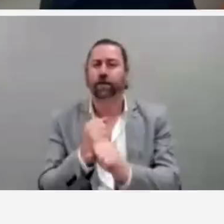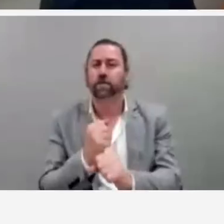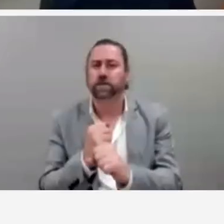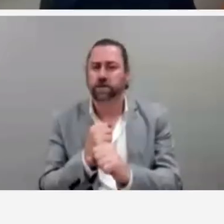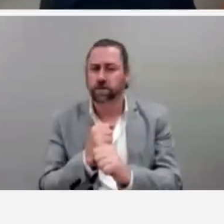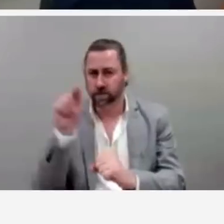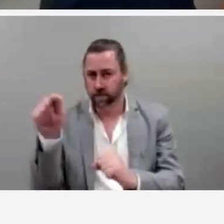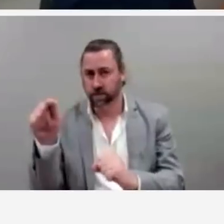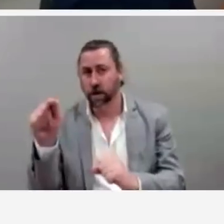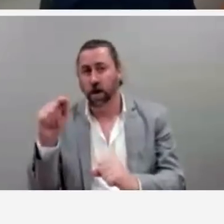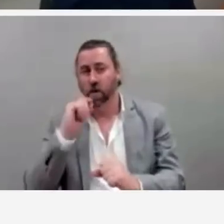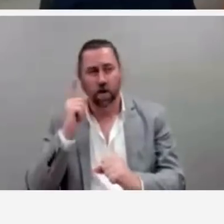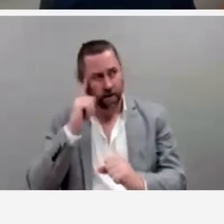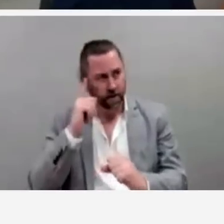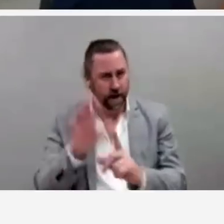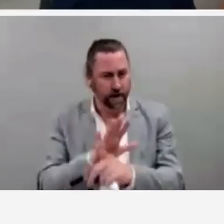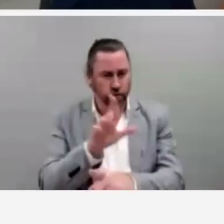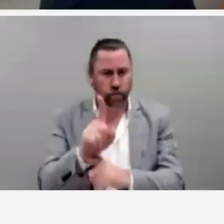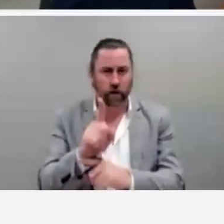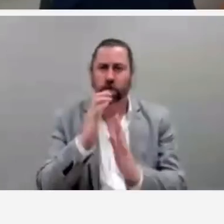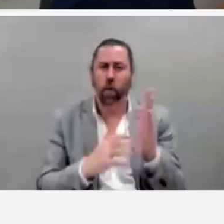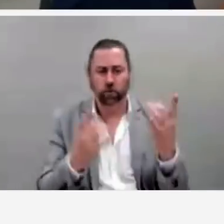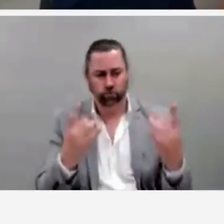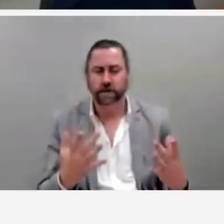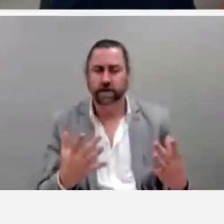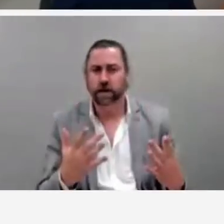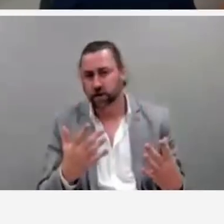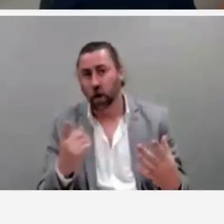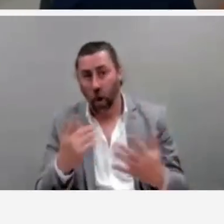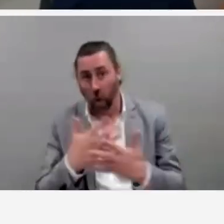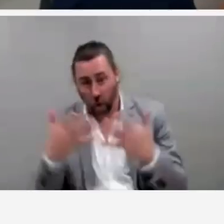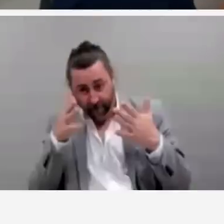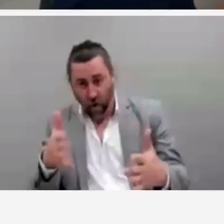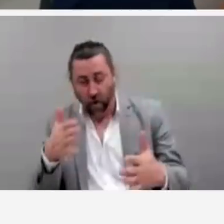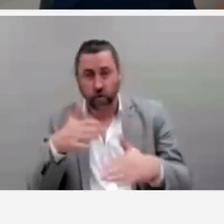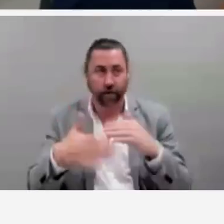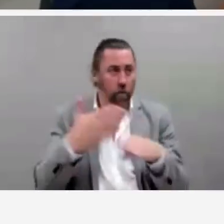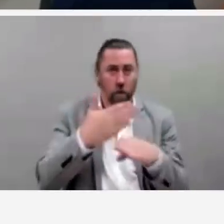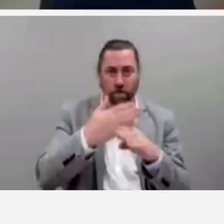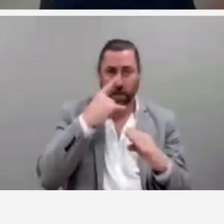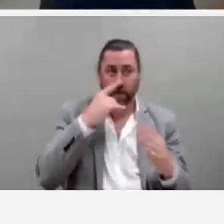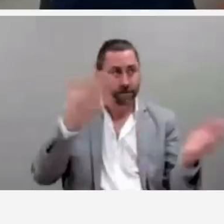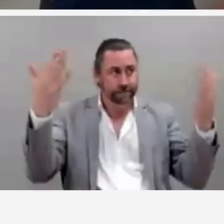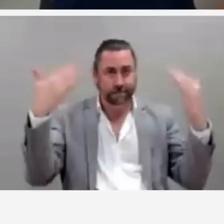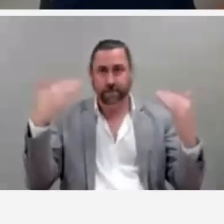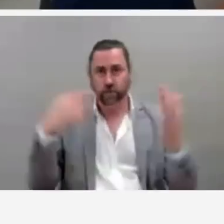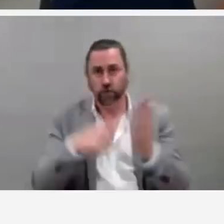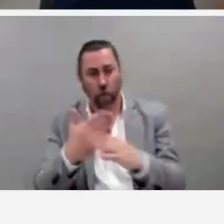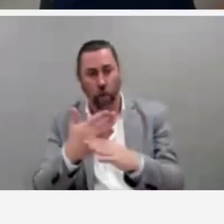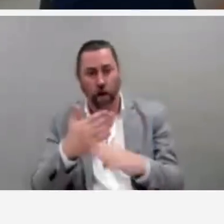hearing next week. So there's a lot of work in that area and the Government has committed to support any decision that